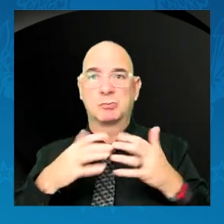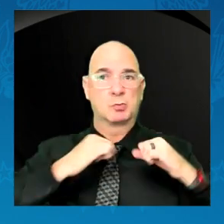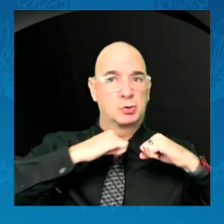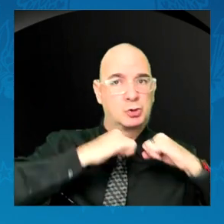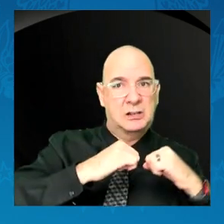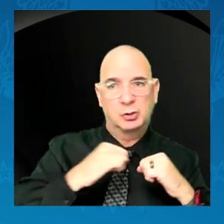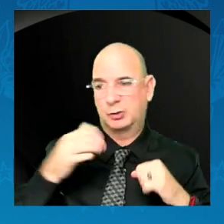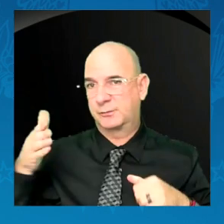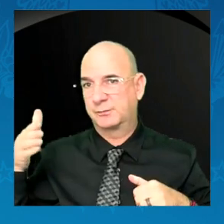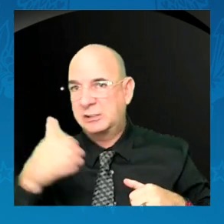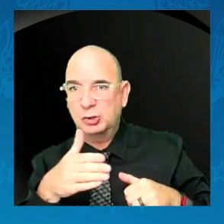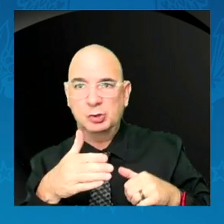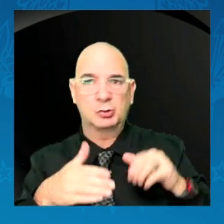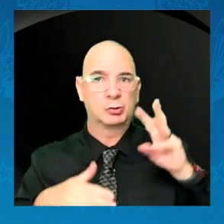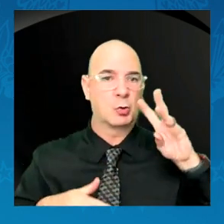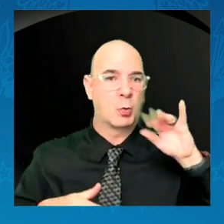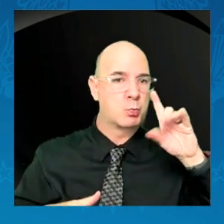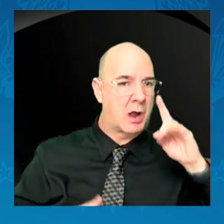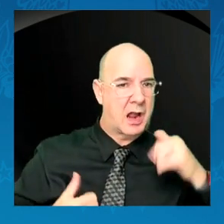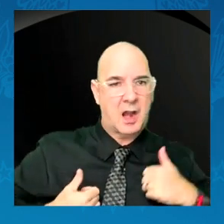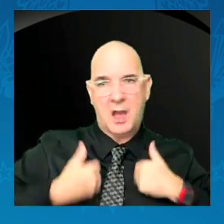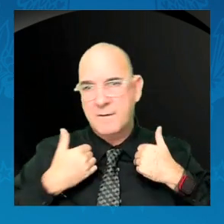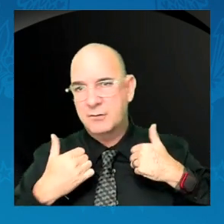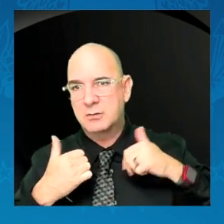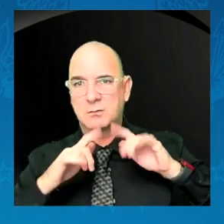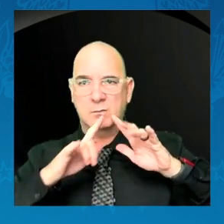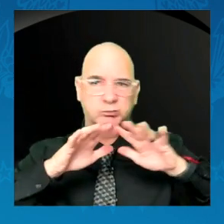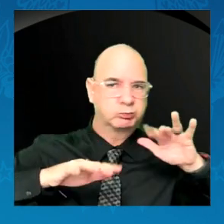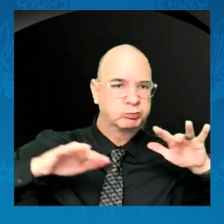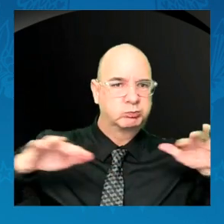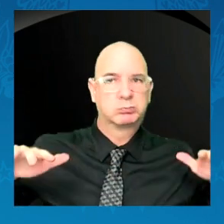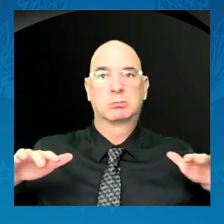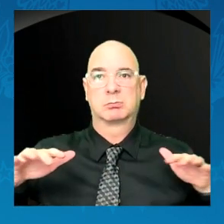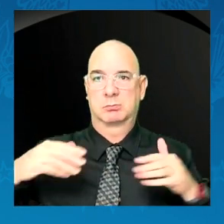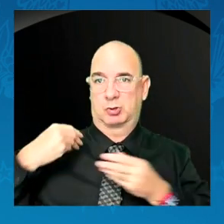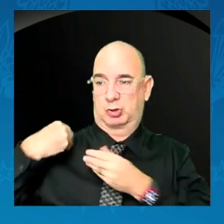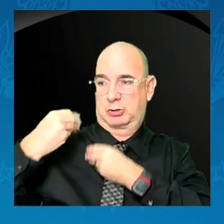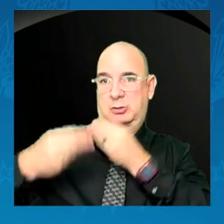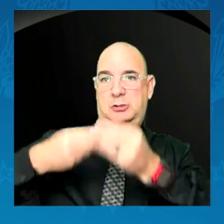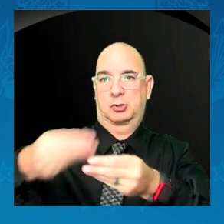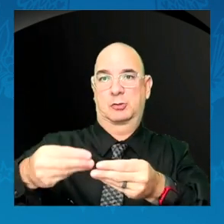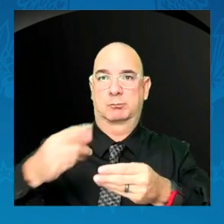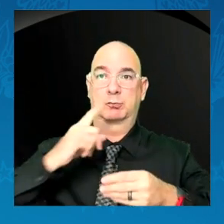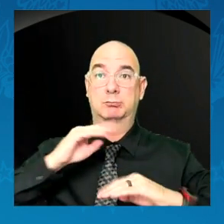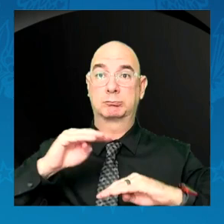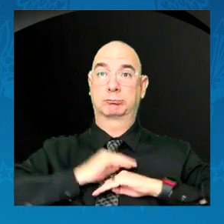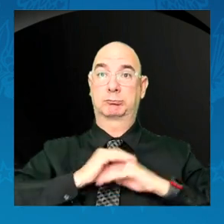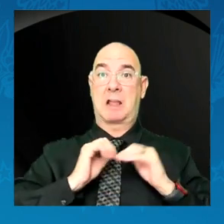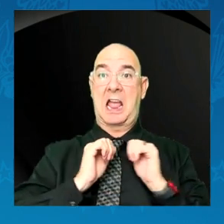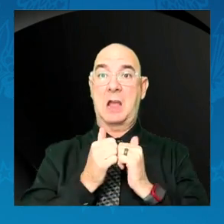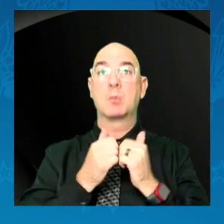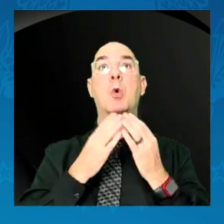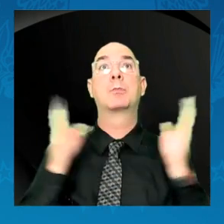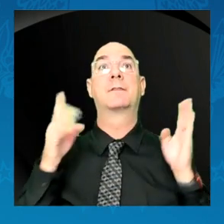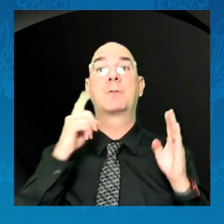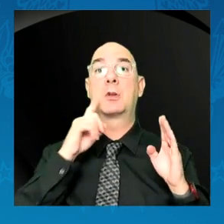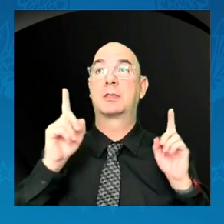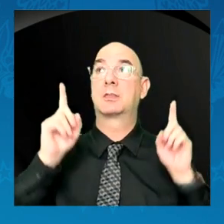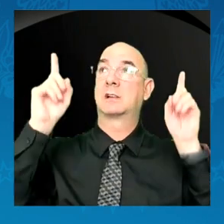respond to natural hazards and fulfill our broader missions. Our partnership with NASA on the Landsat program